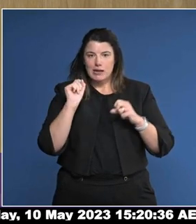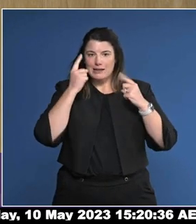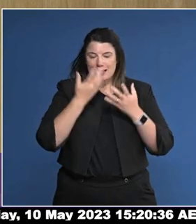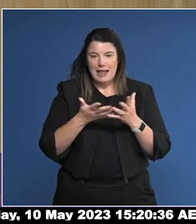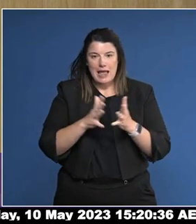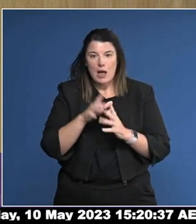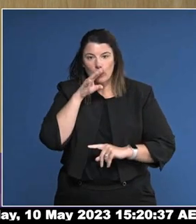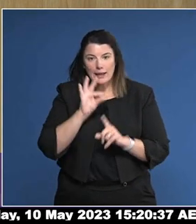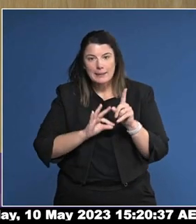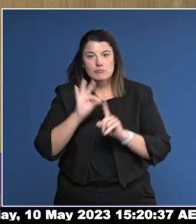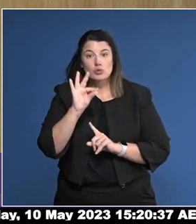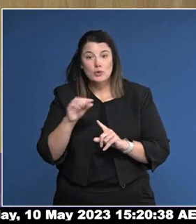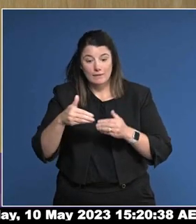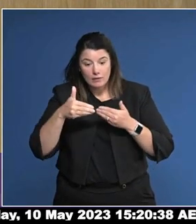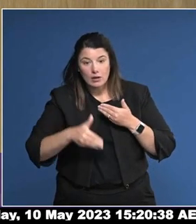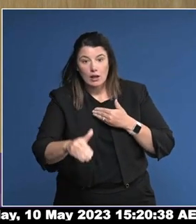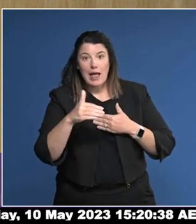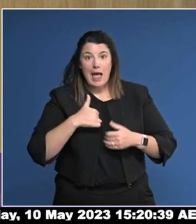things that we do, and improve our approach.